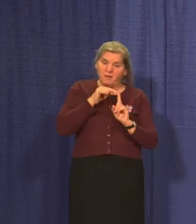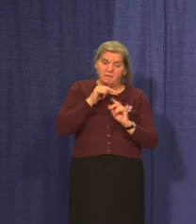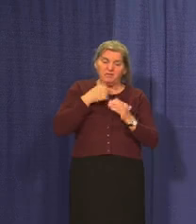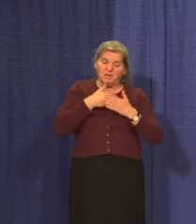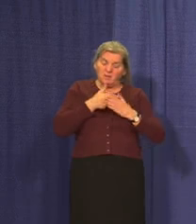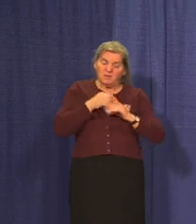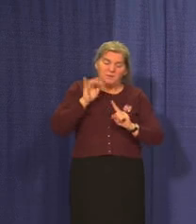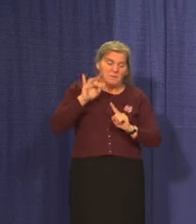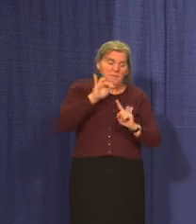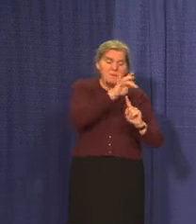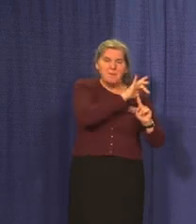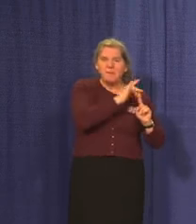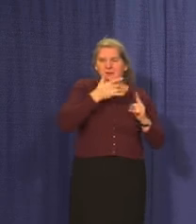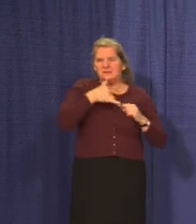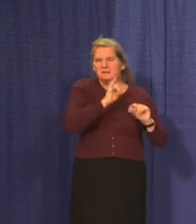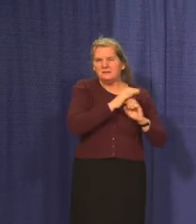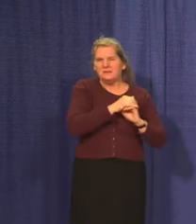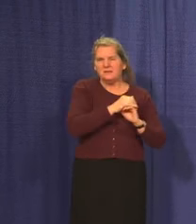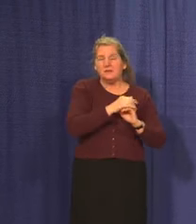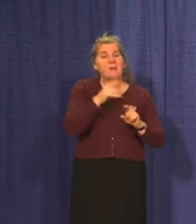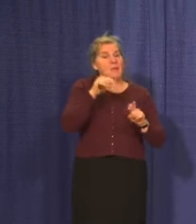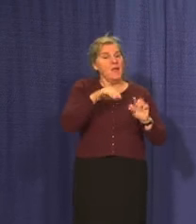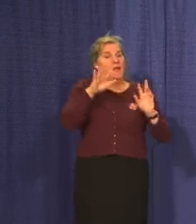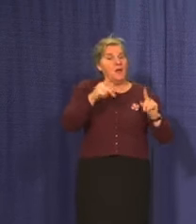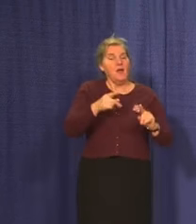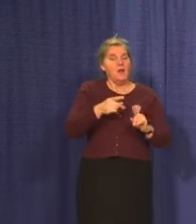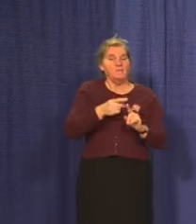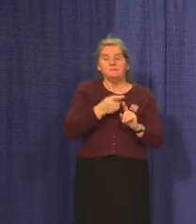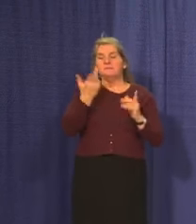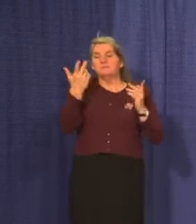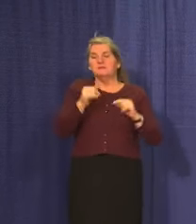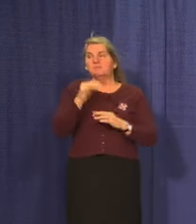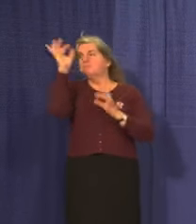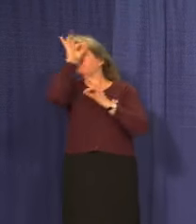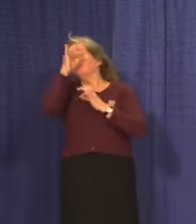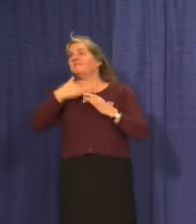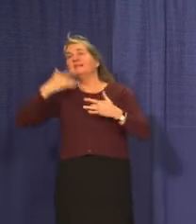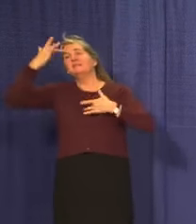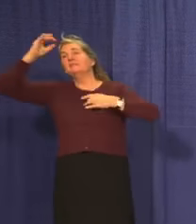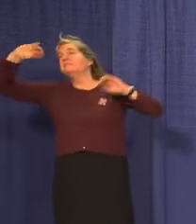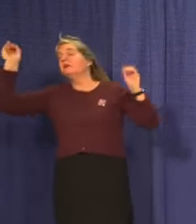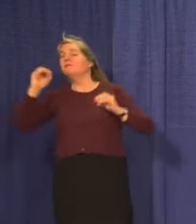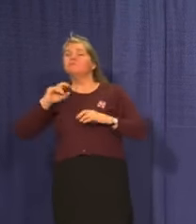NOTICE BEFORE ONSET OF SYMPTOMS. I WILL NOT GO OVER THE